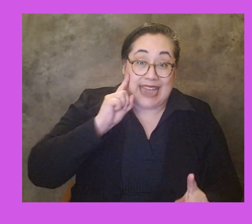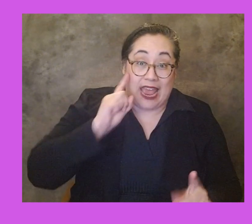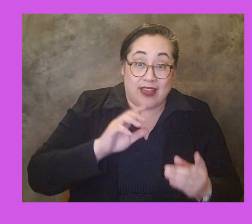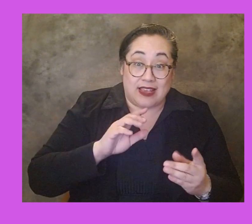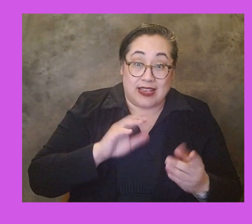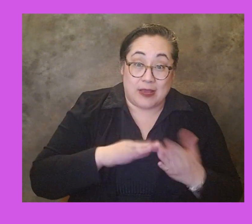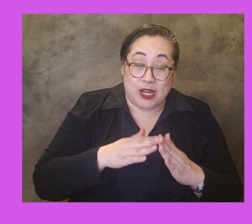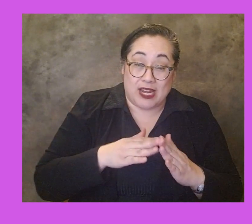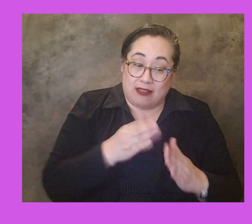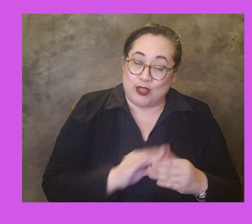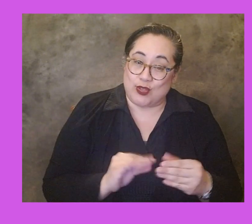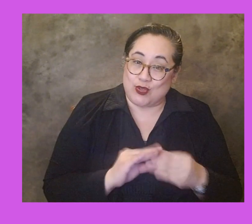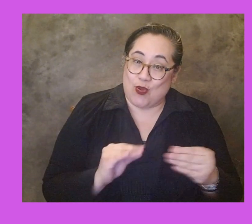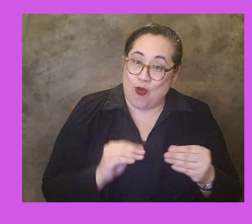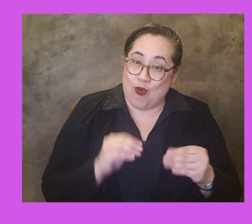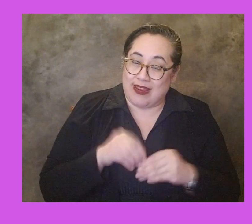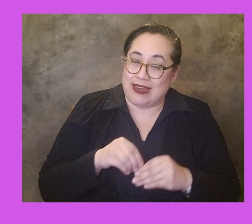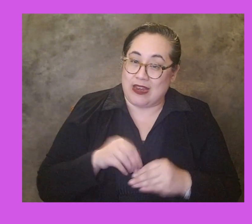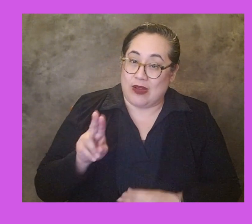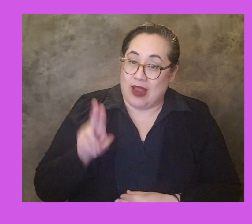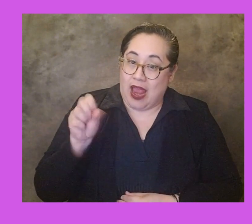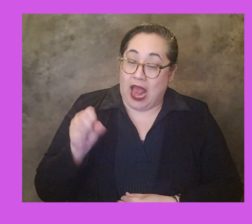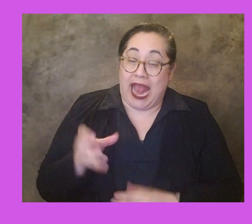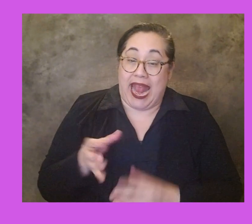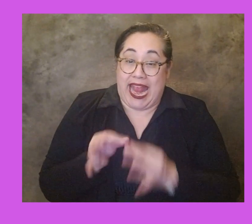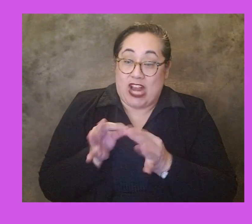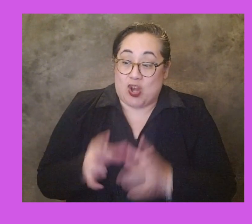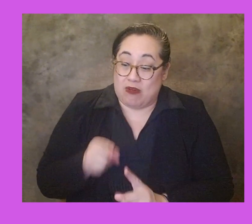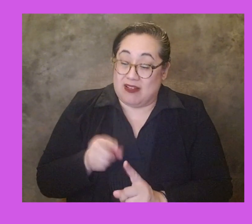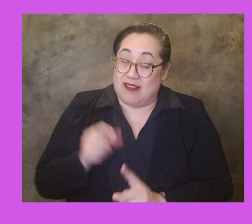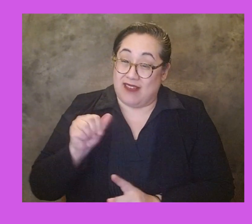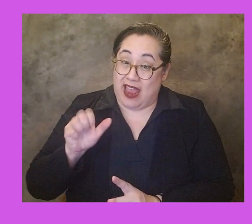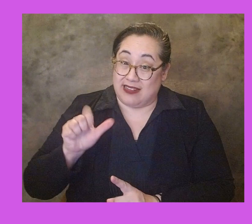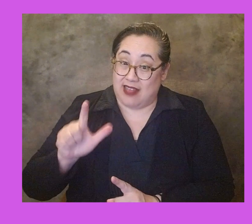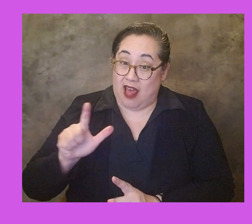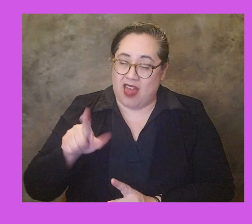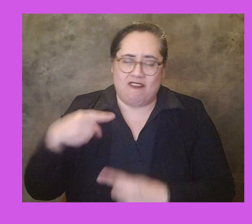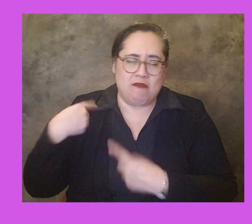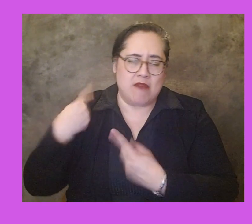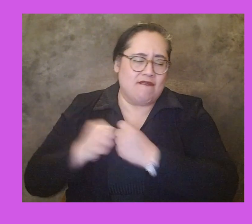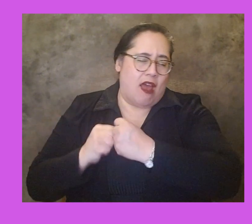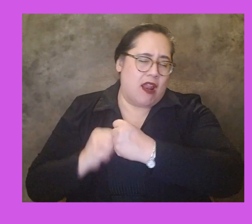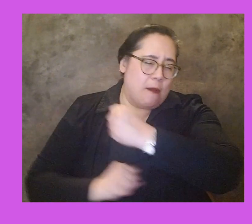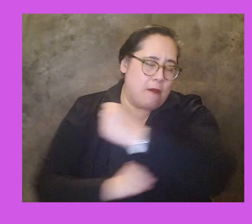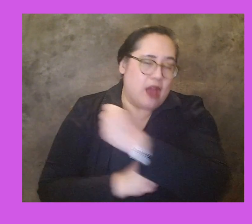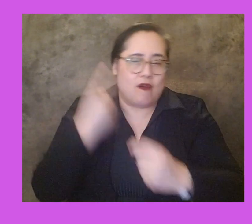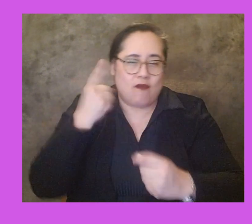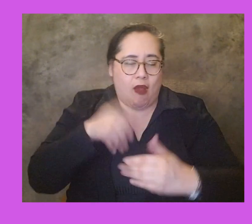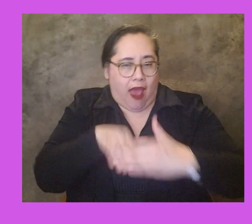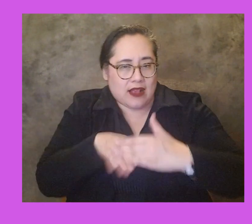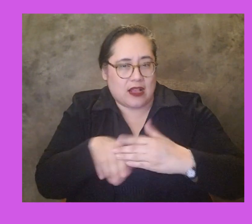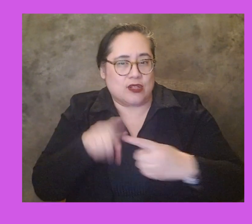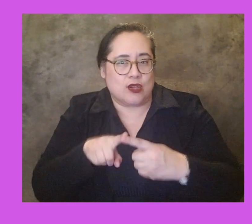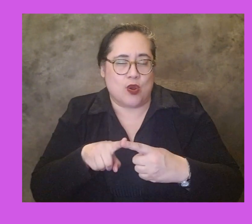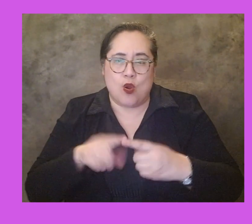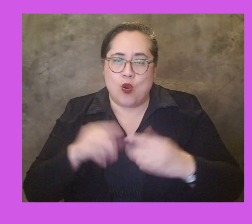States, interpreters have been crucial ... in opening access to higher education, health care, and civil rights.